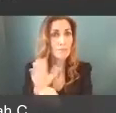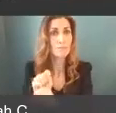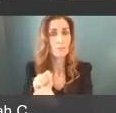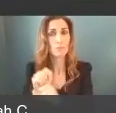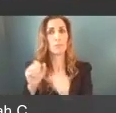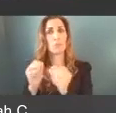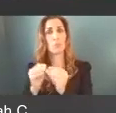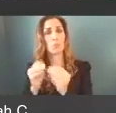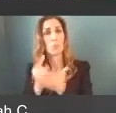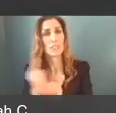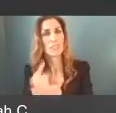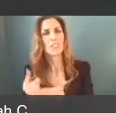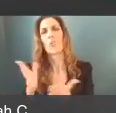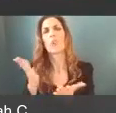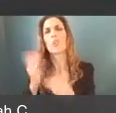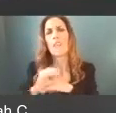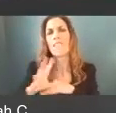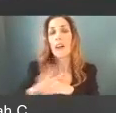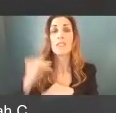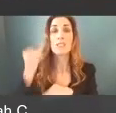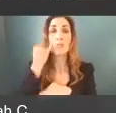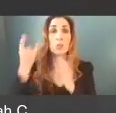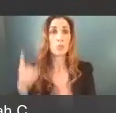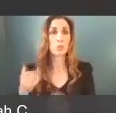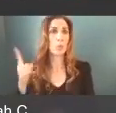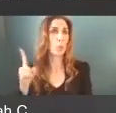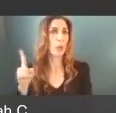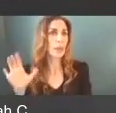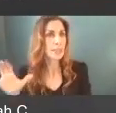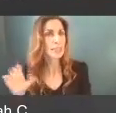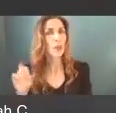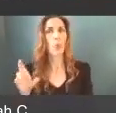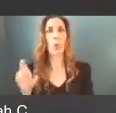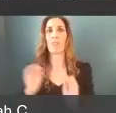to those people like, say somebody's in 1C or say somebody's not in any of the phases but will be